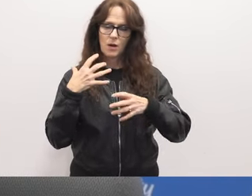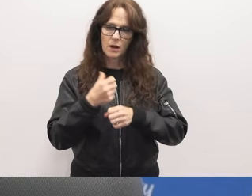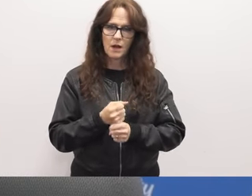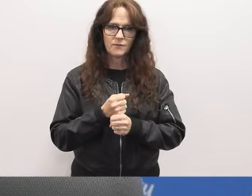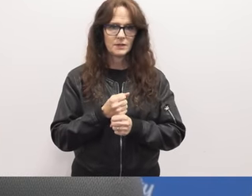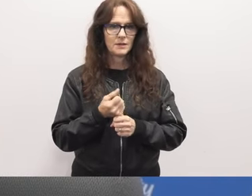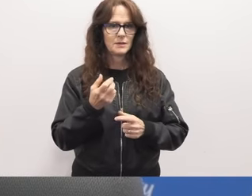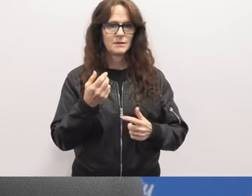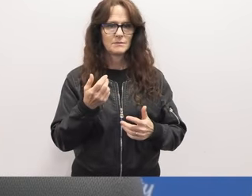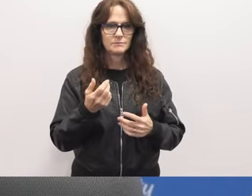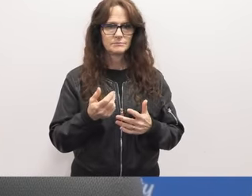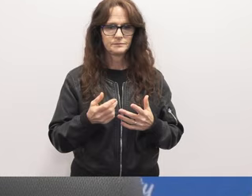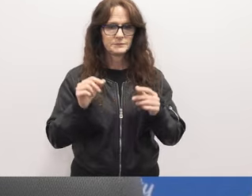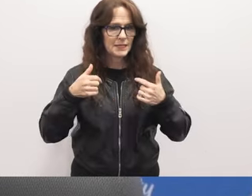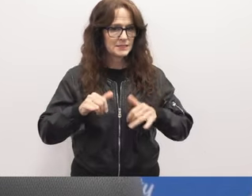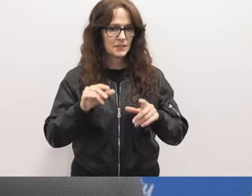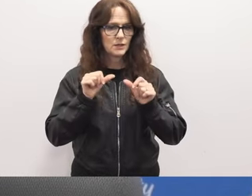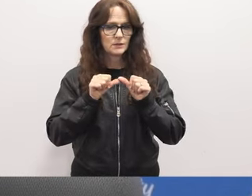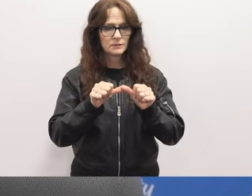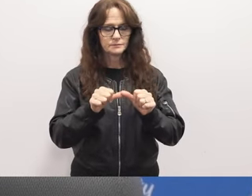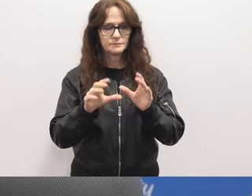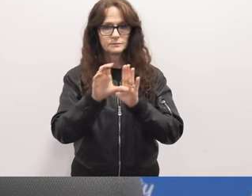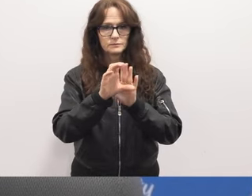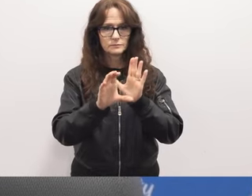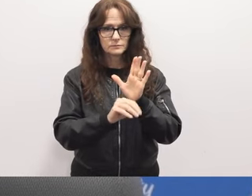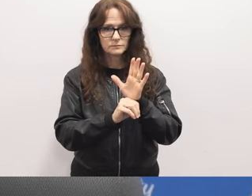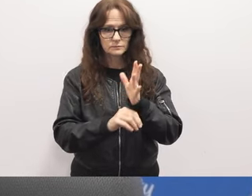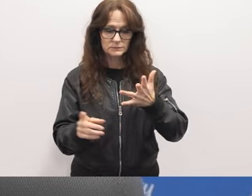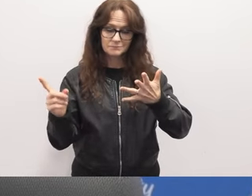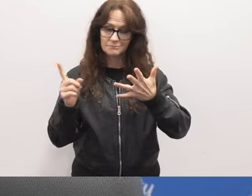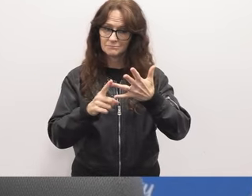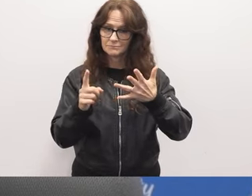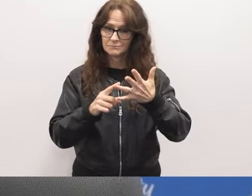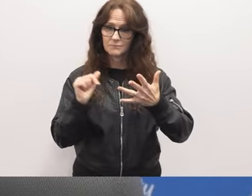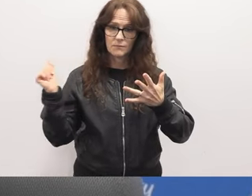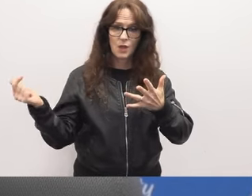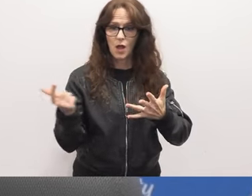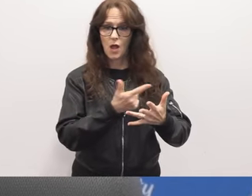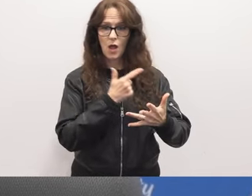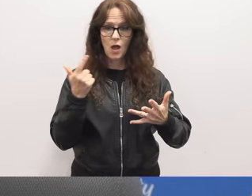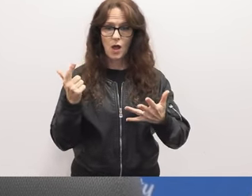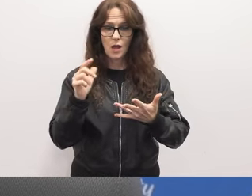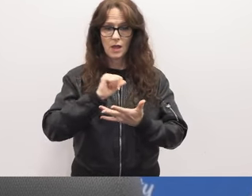And if we still continue with the curriculum that in ninth grade everyone's default A through G.